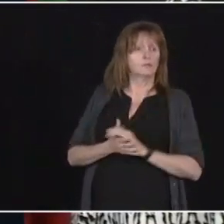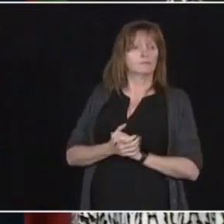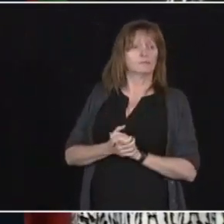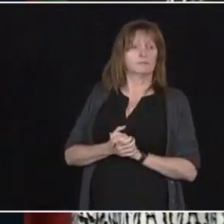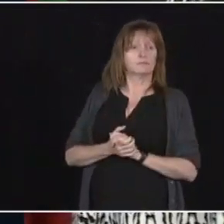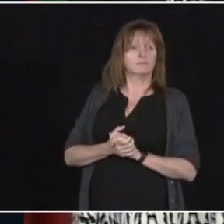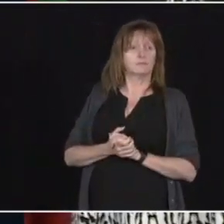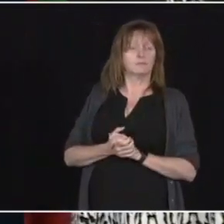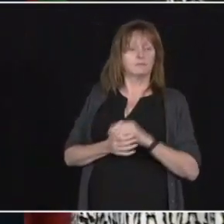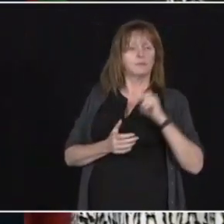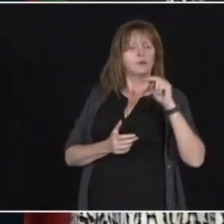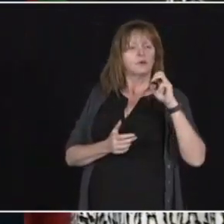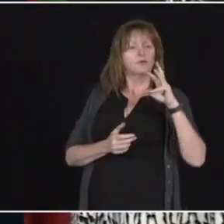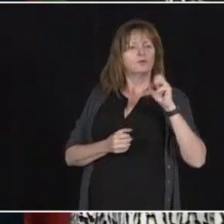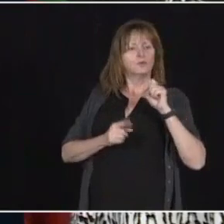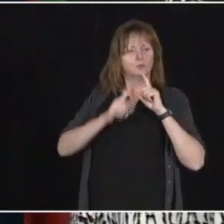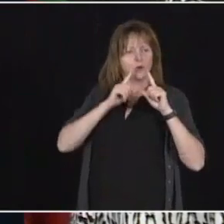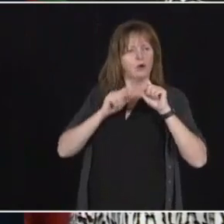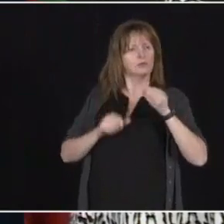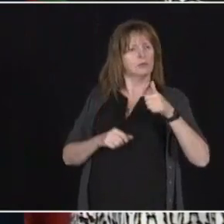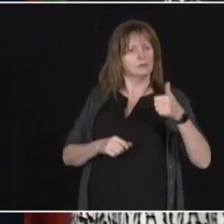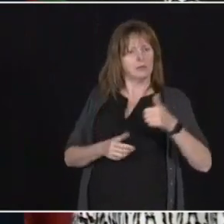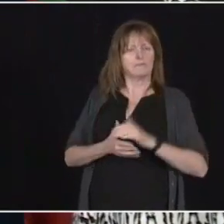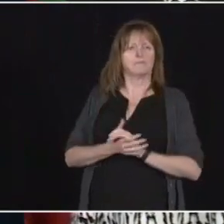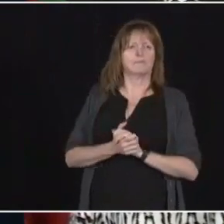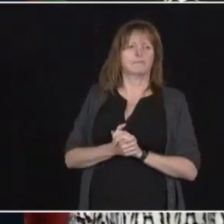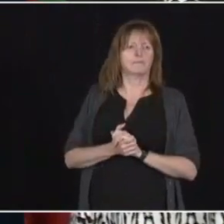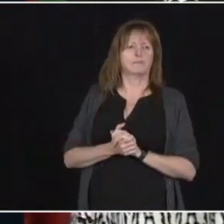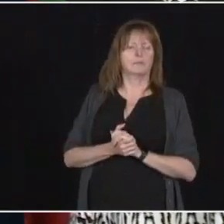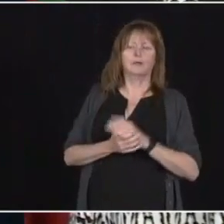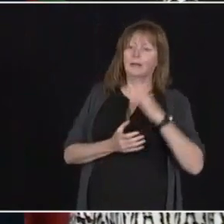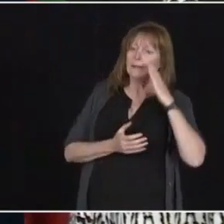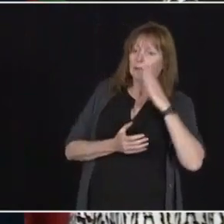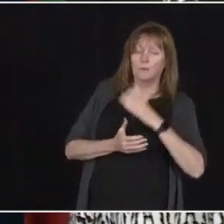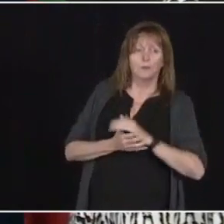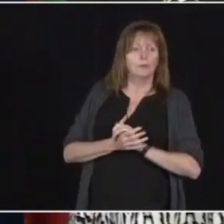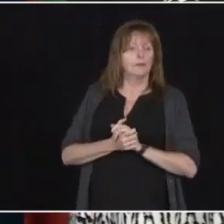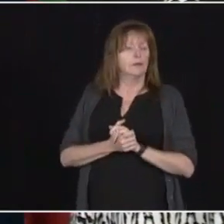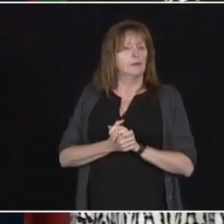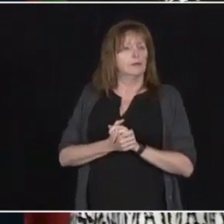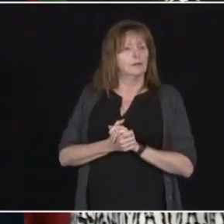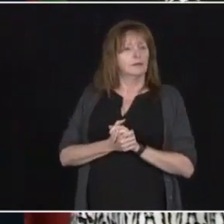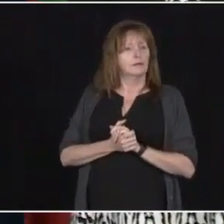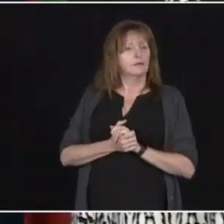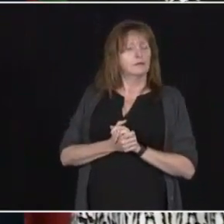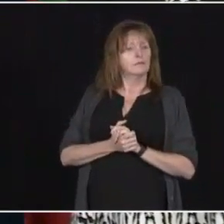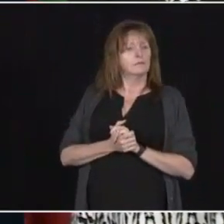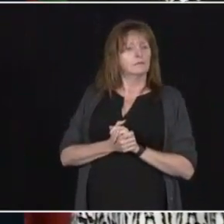First question comes from Hailey Cooper from news talk 1010. Please go ahead. Hi, Premier.